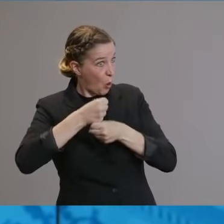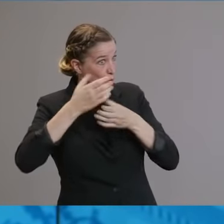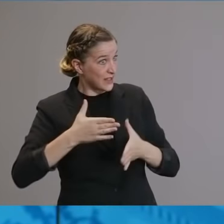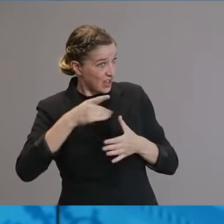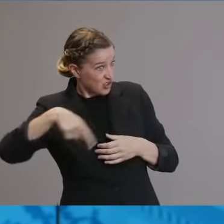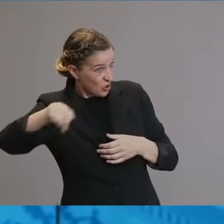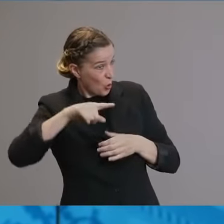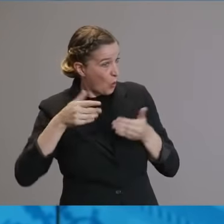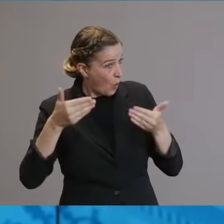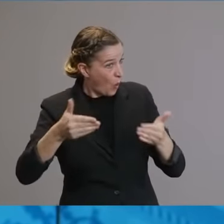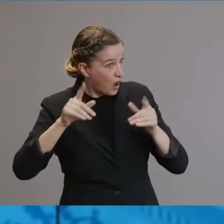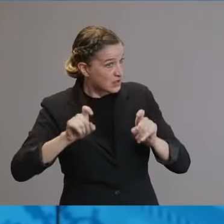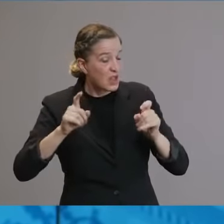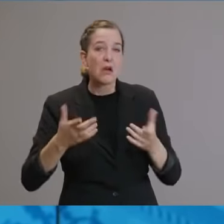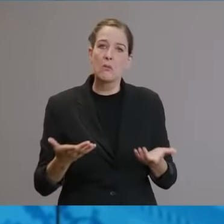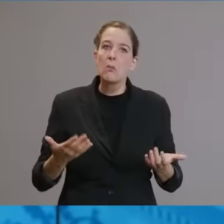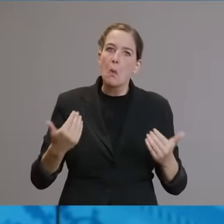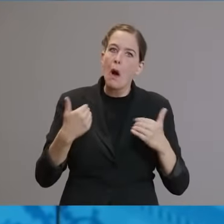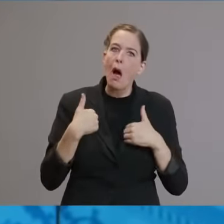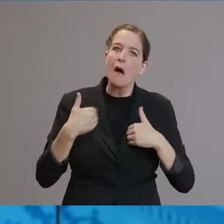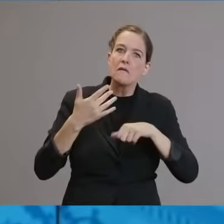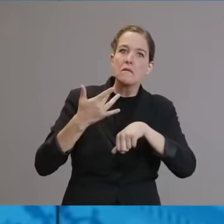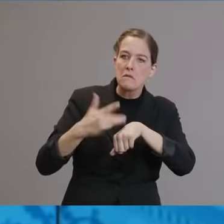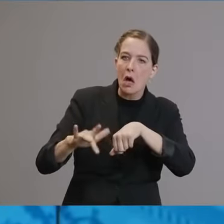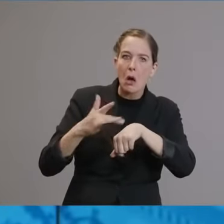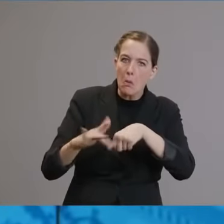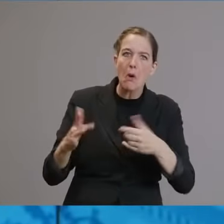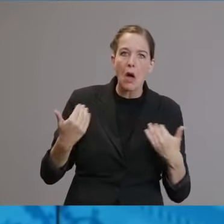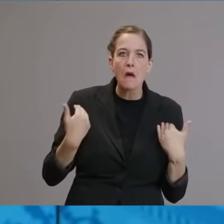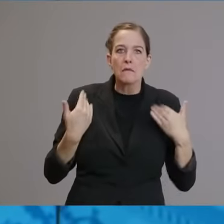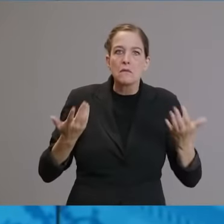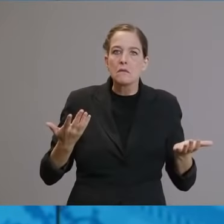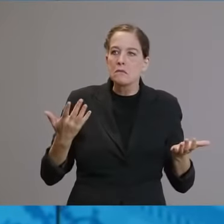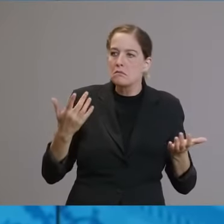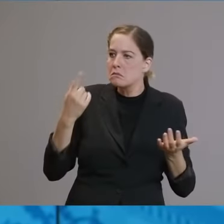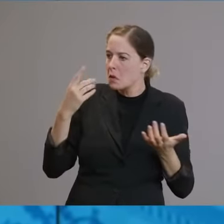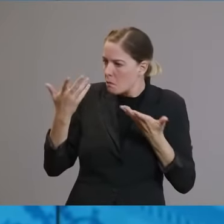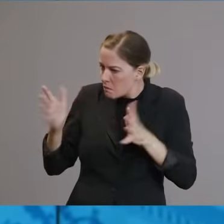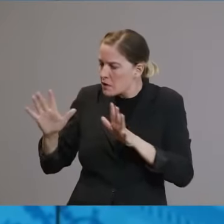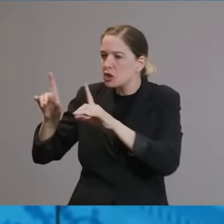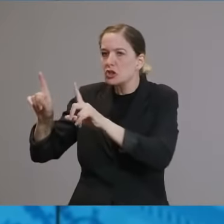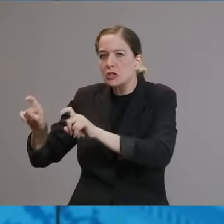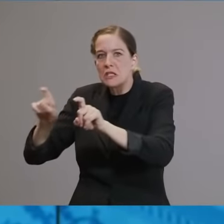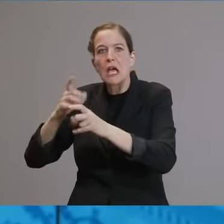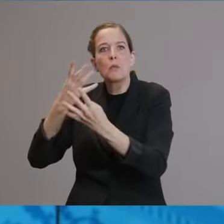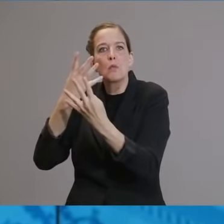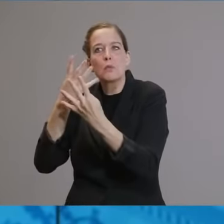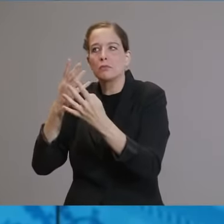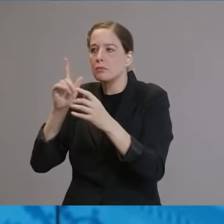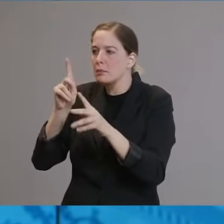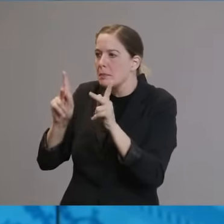AND STATE PRISONS, BECAUSE WE HAVE BEEN ABLE TO GET OUR HEALTHCARE WORKERS, NOW IF YOU ARE CURIOUS, GET THE TEST.